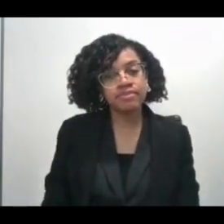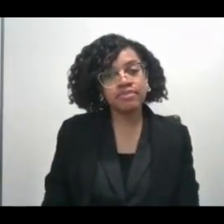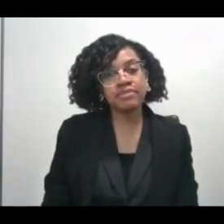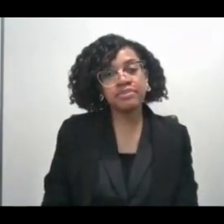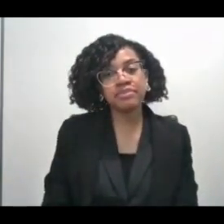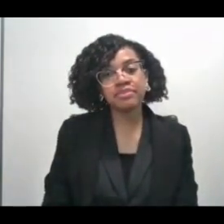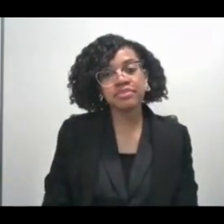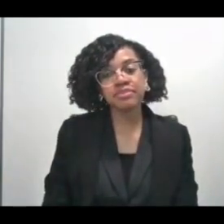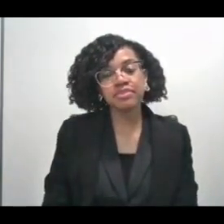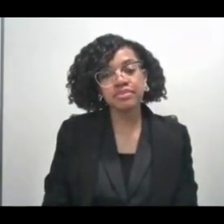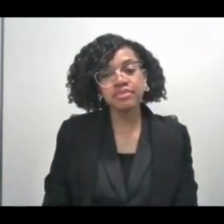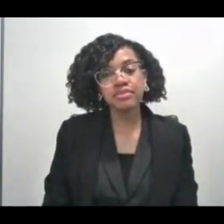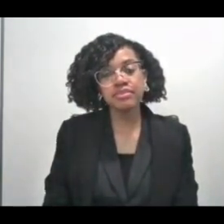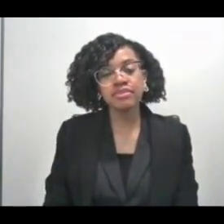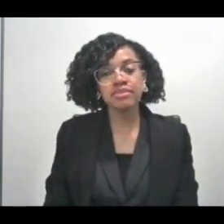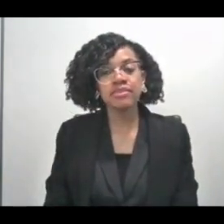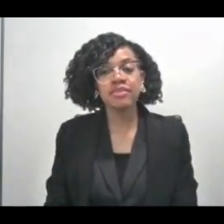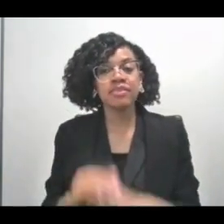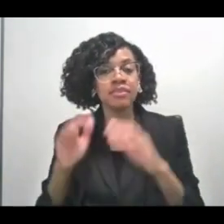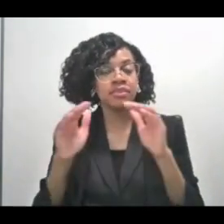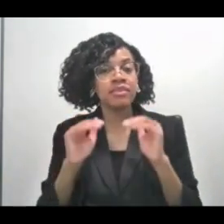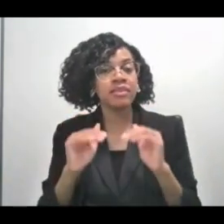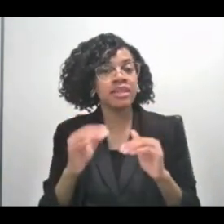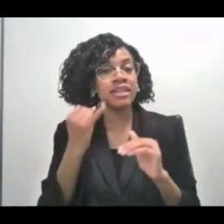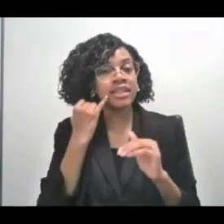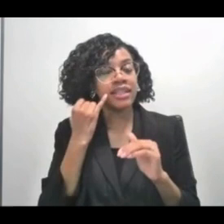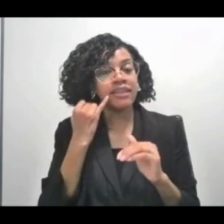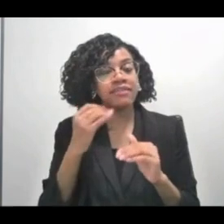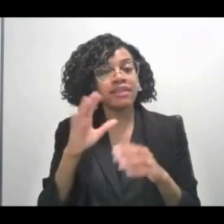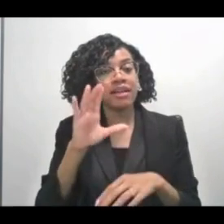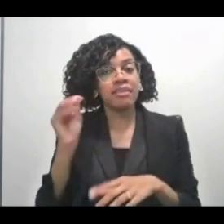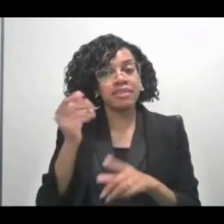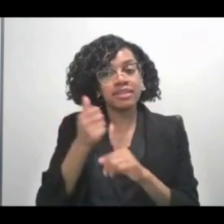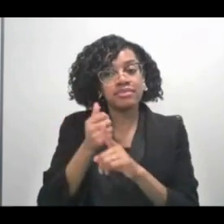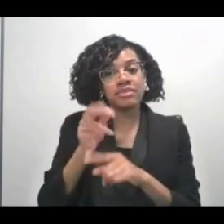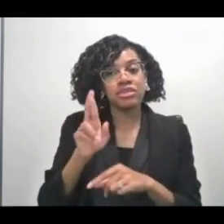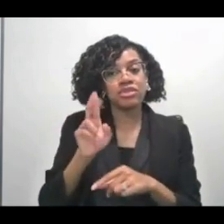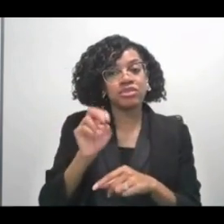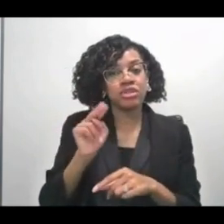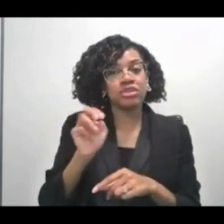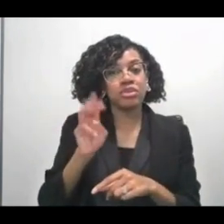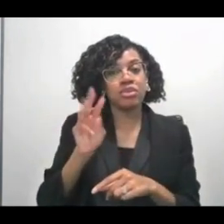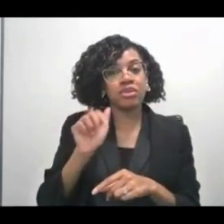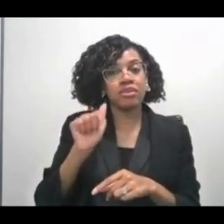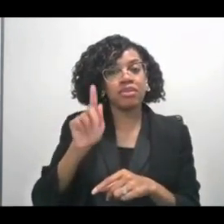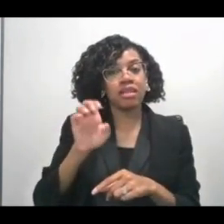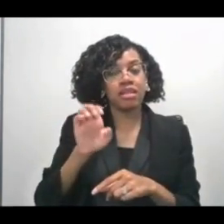Amara Davis: If a renewable energy company is interested in being an employer partner for the project, would they qualify